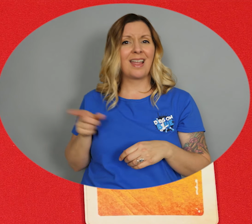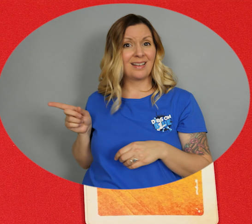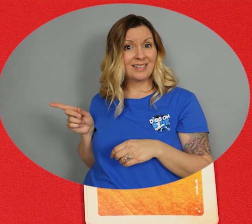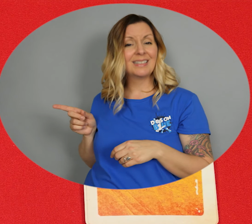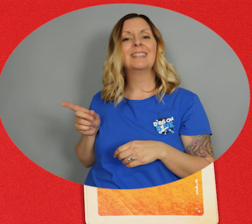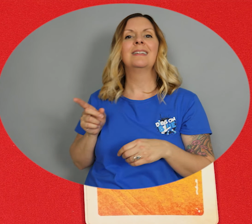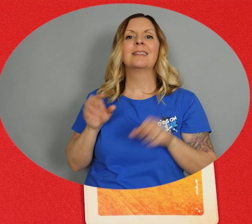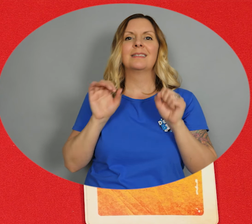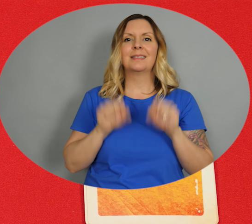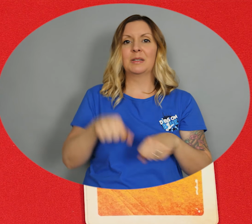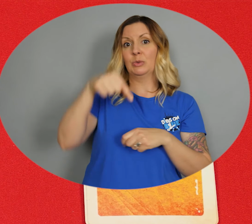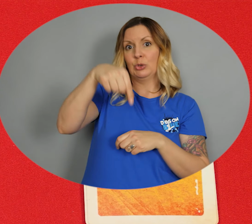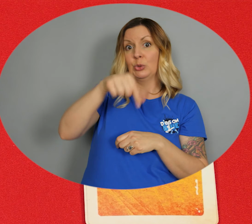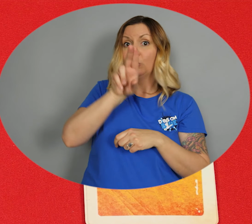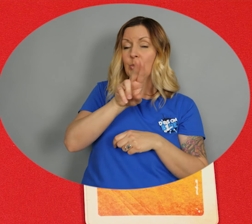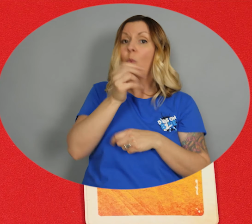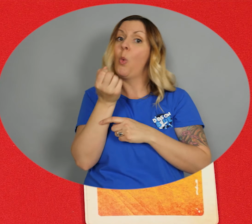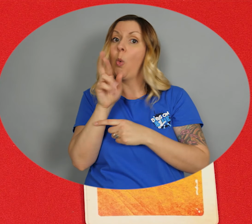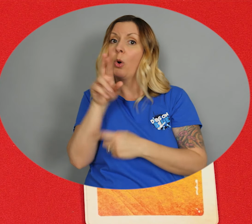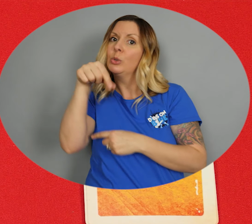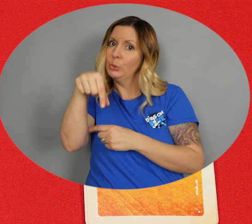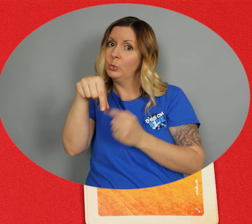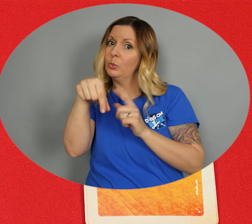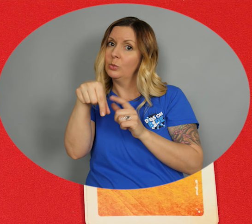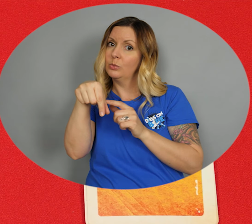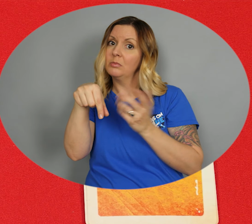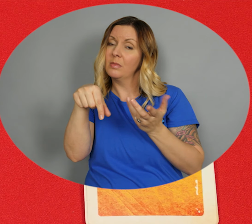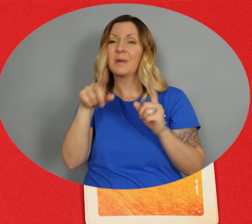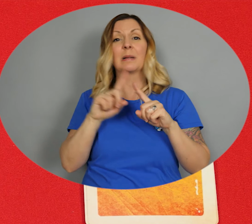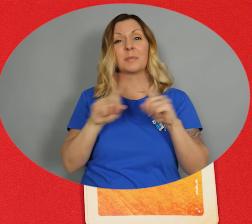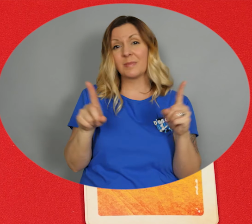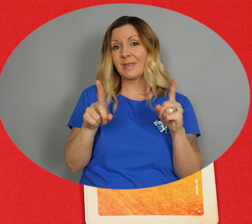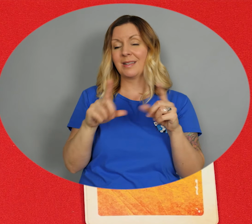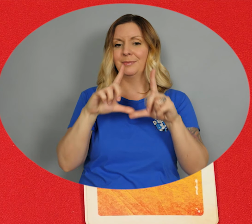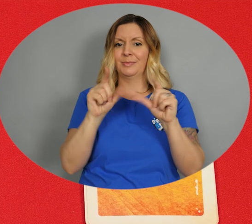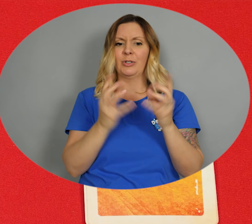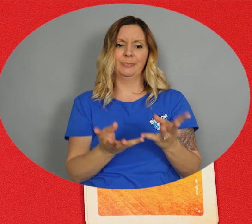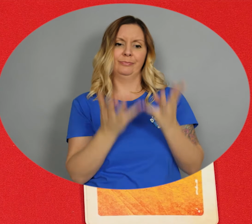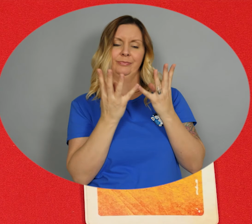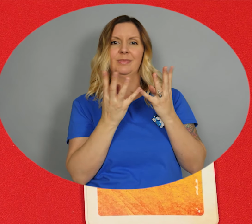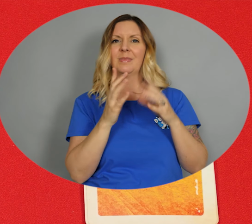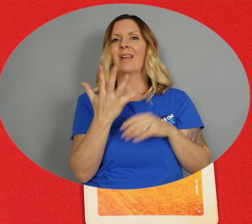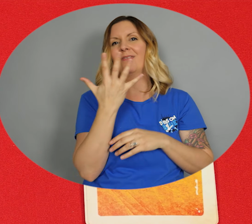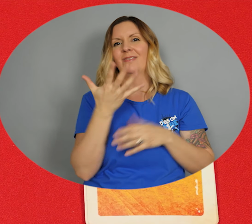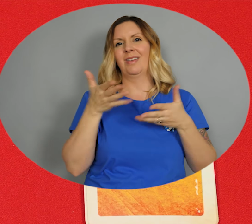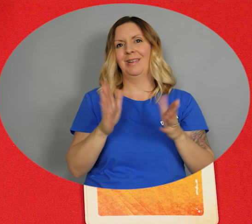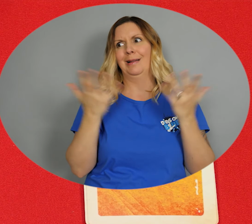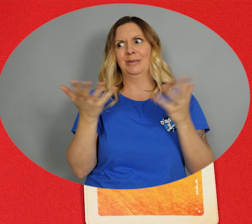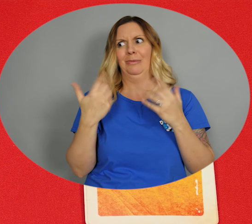this can be used as either QU, or just Q. That said, again, you can only have 5 cards